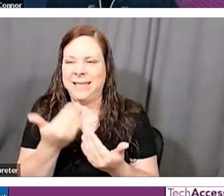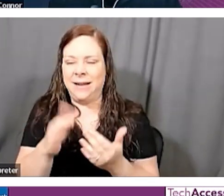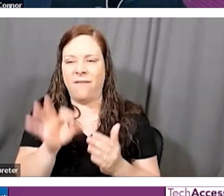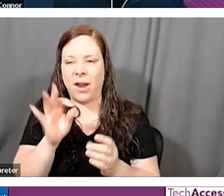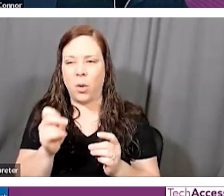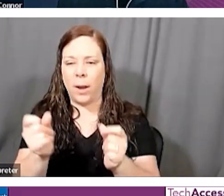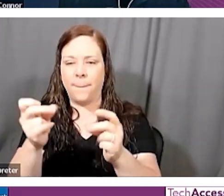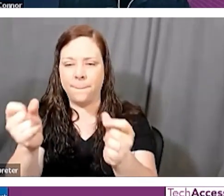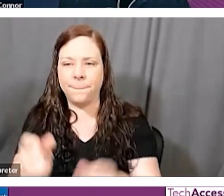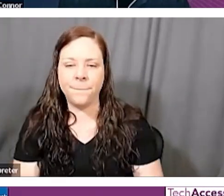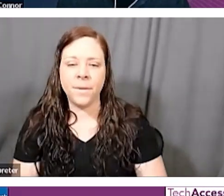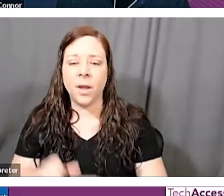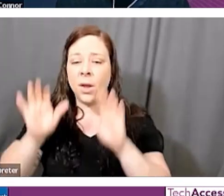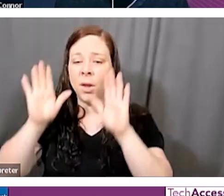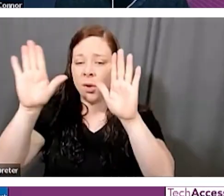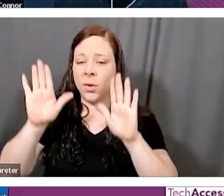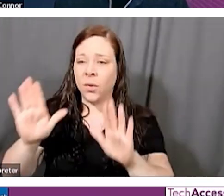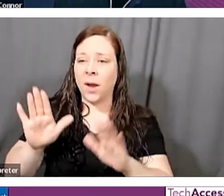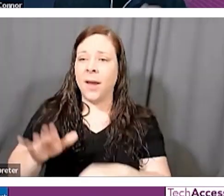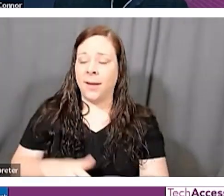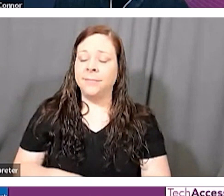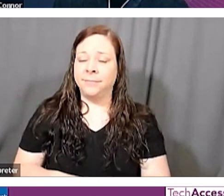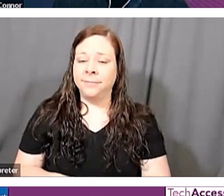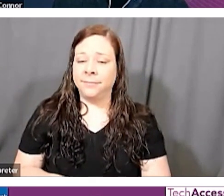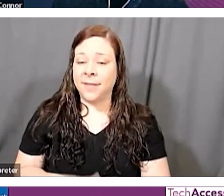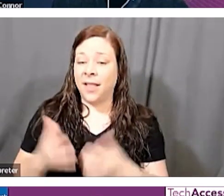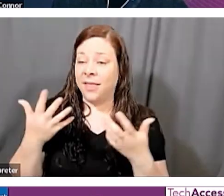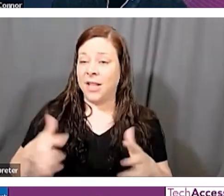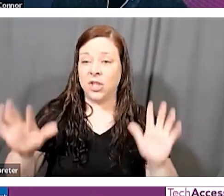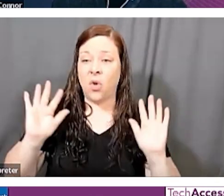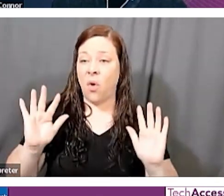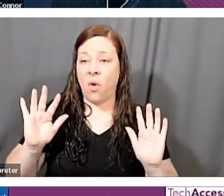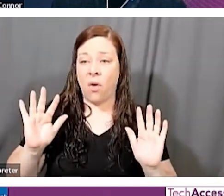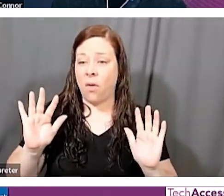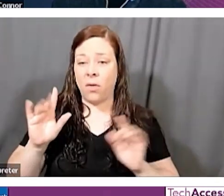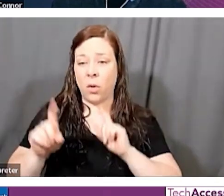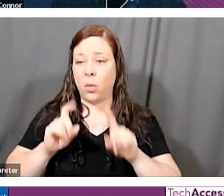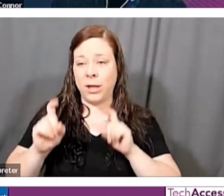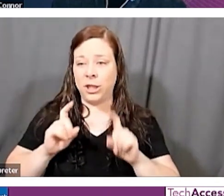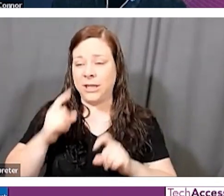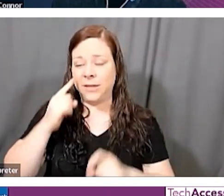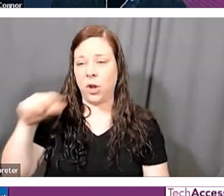Yeah, no, that's a great tip. Okay, well that's all the questions that I've got in the Q&A. Awesome.